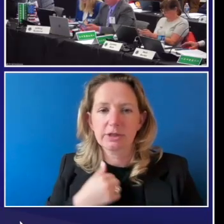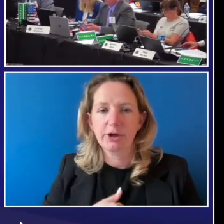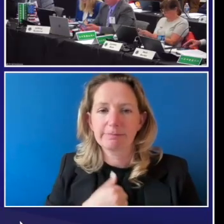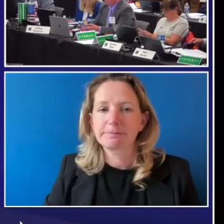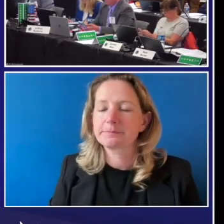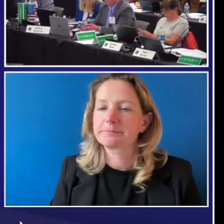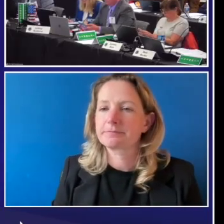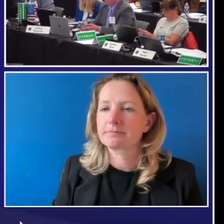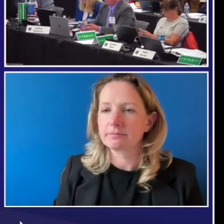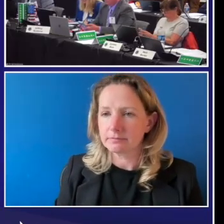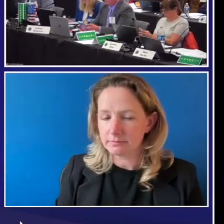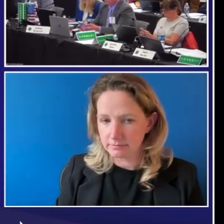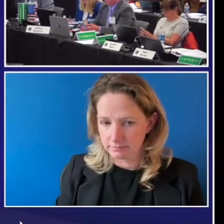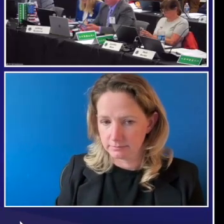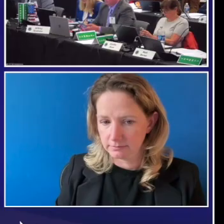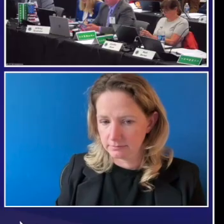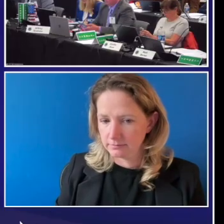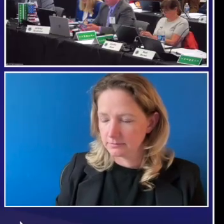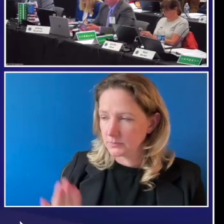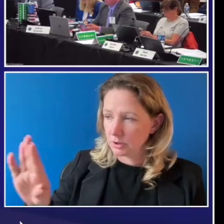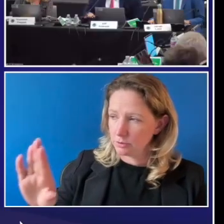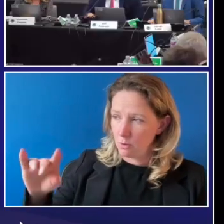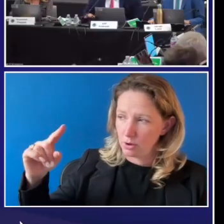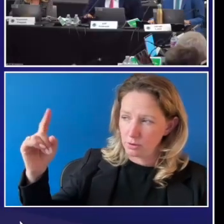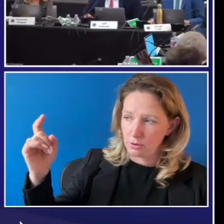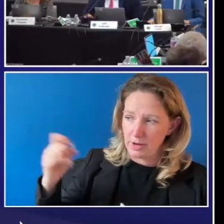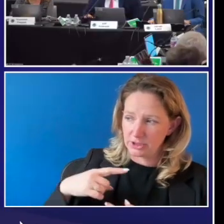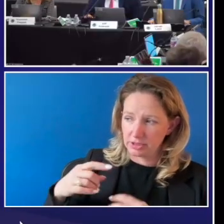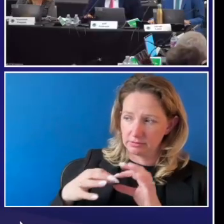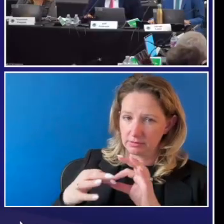Your question was in reference to 82 and 3 just to confirm.